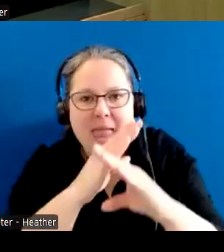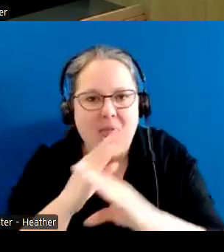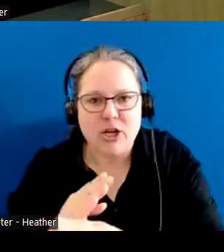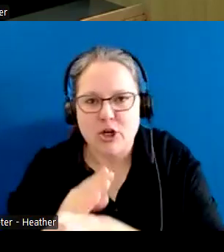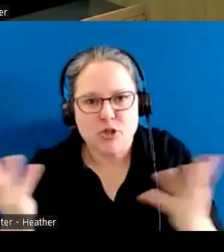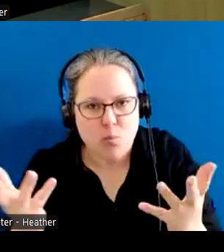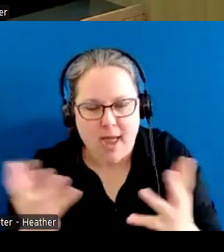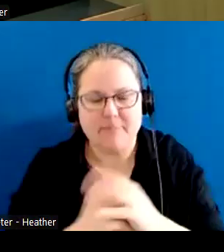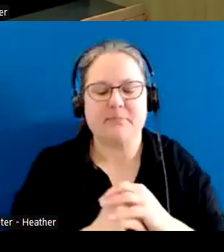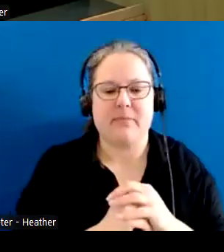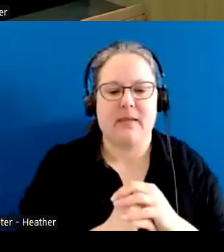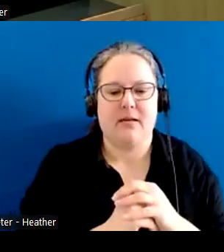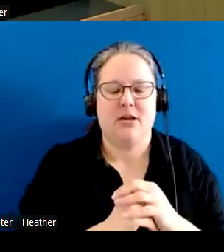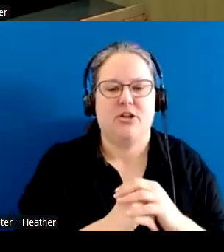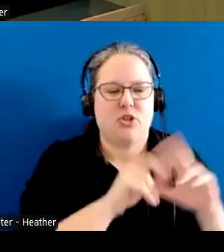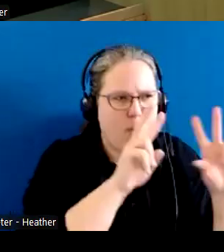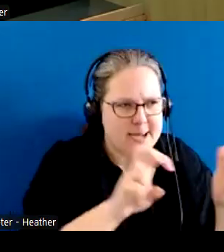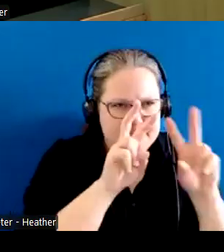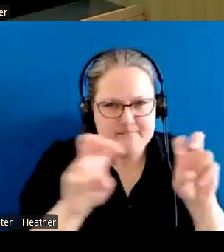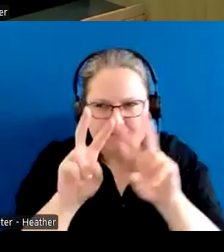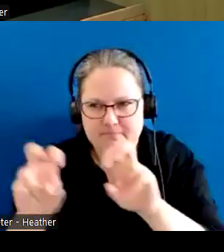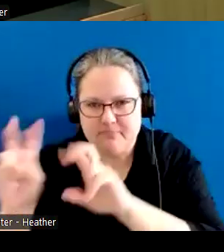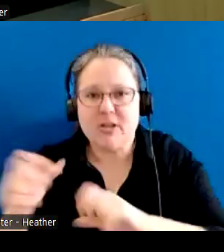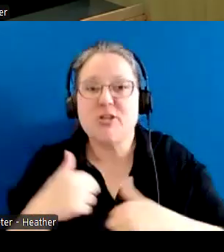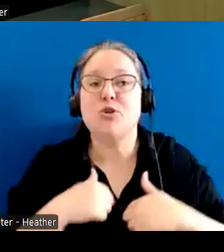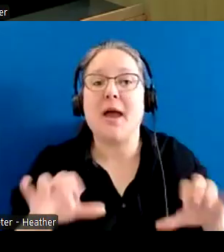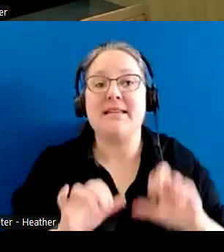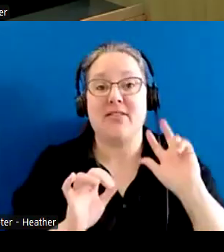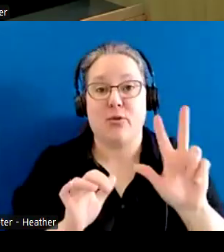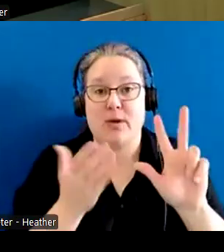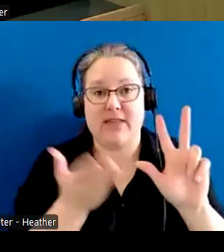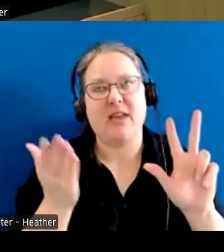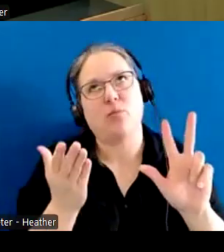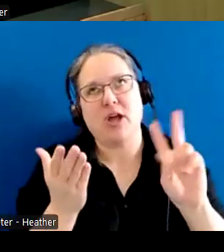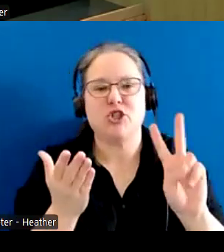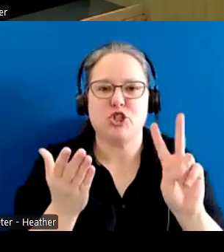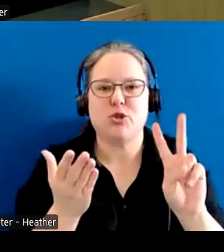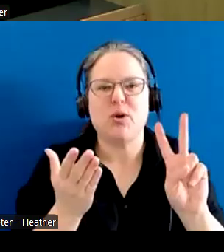would be. And so um basically what I did was three things. Um well actually two I got to